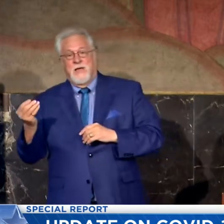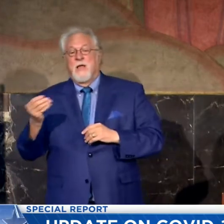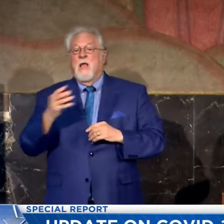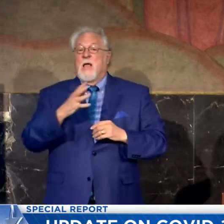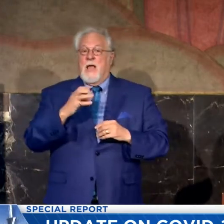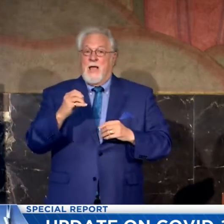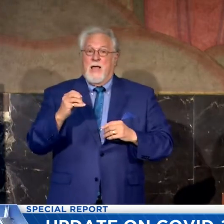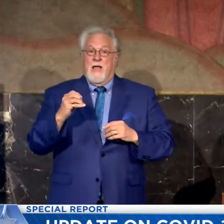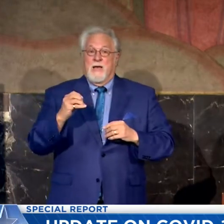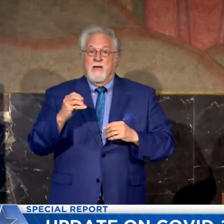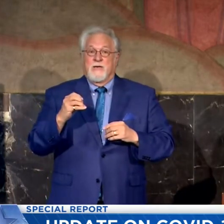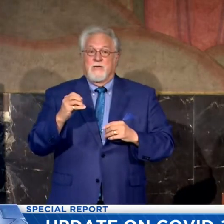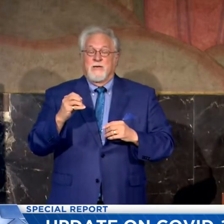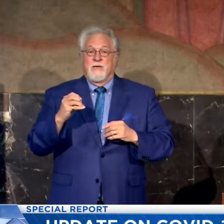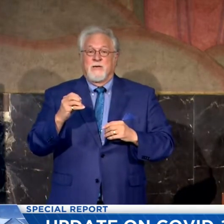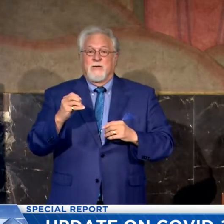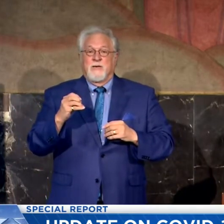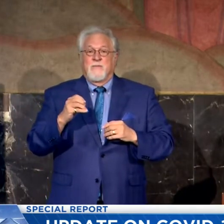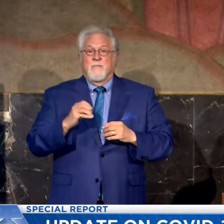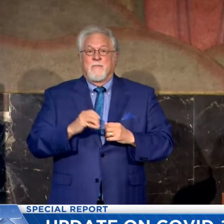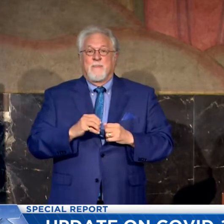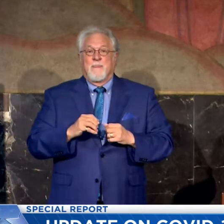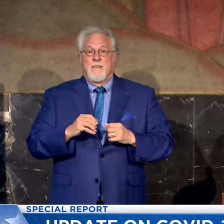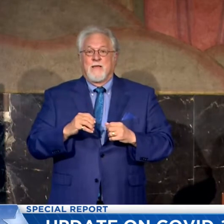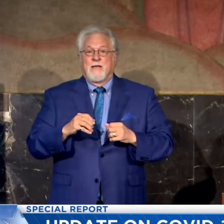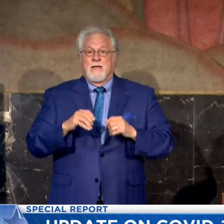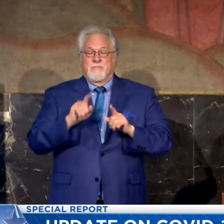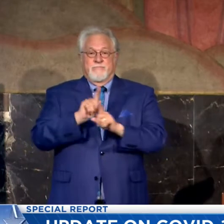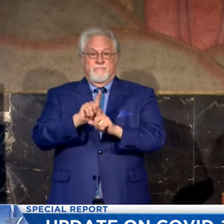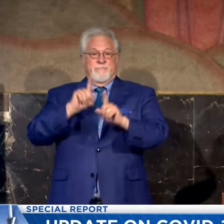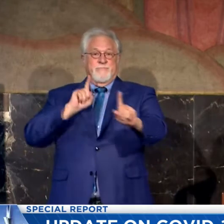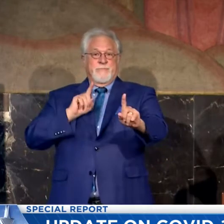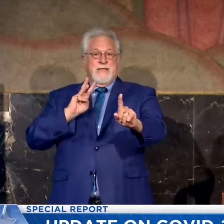MINDFUL AND WEAR MASKS WENT OUT OF THEIR HOMES WHETHER INDOORS